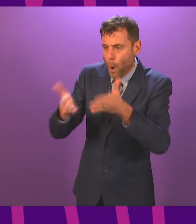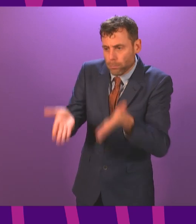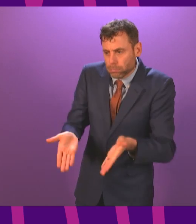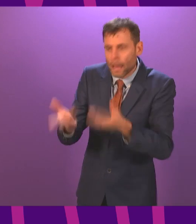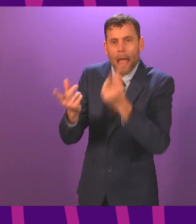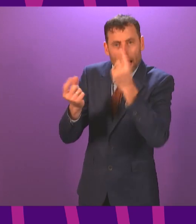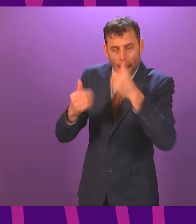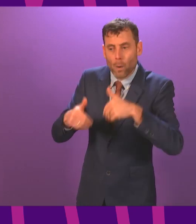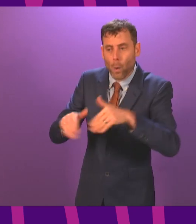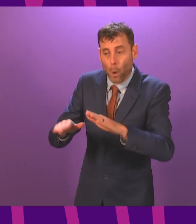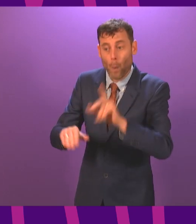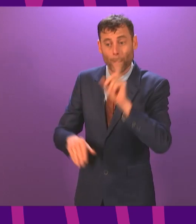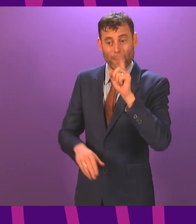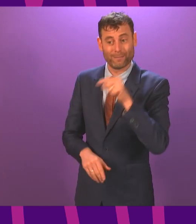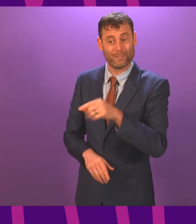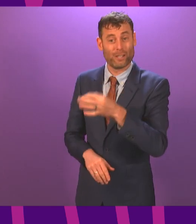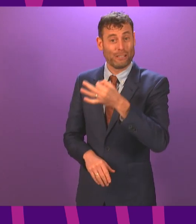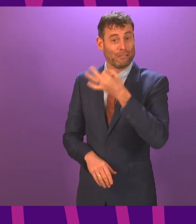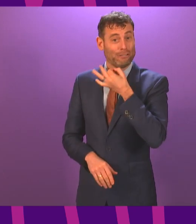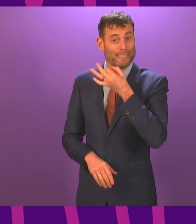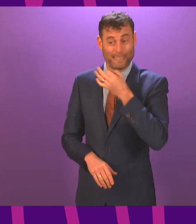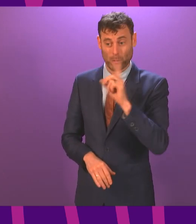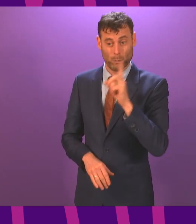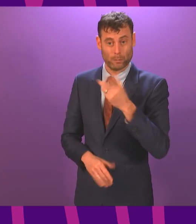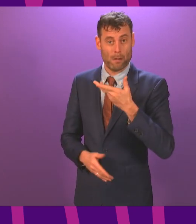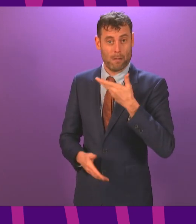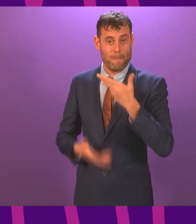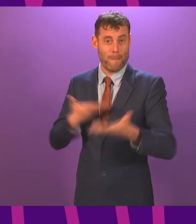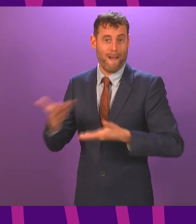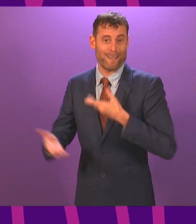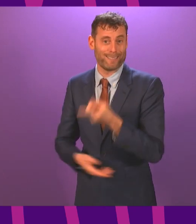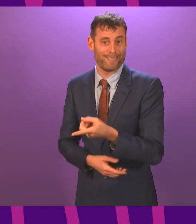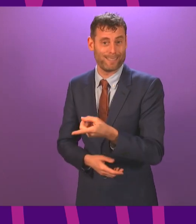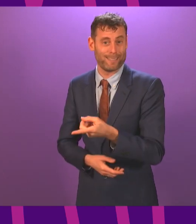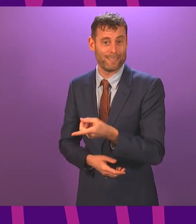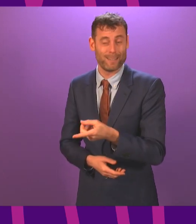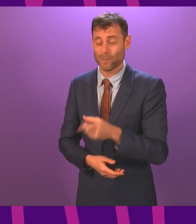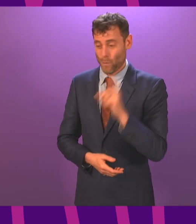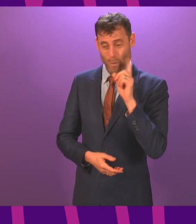which gives more opportunities for the virus to spread. Unless mitigating steps are taken,